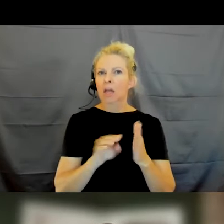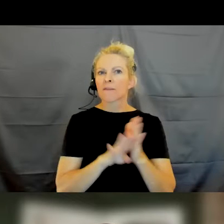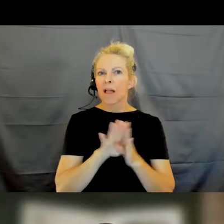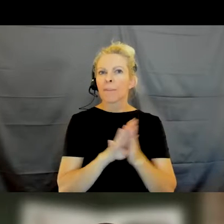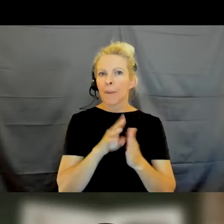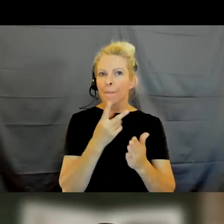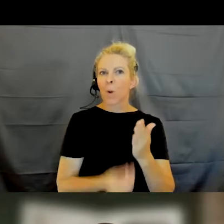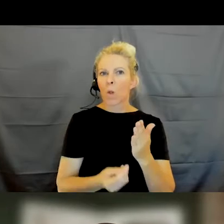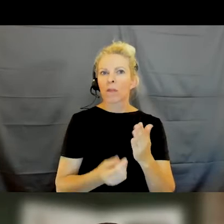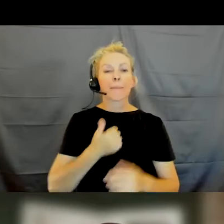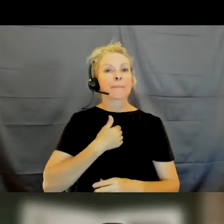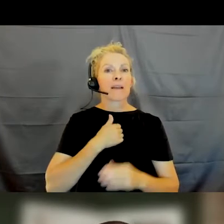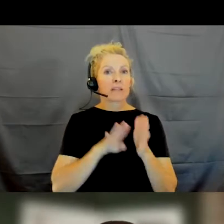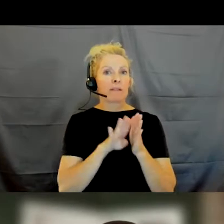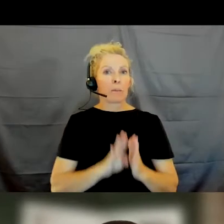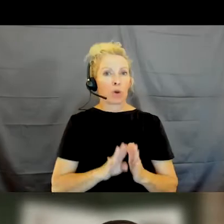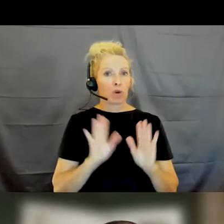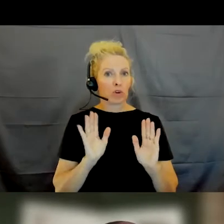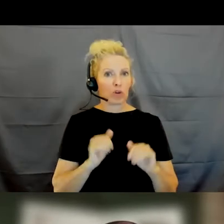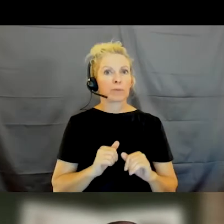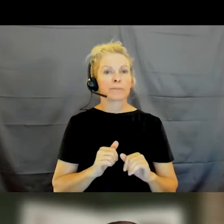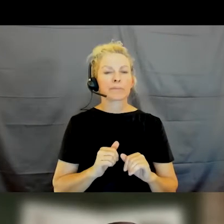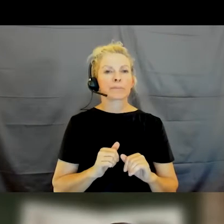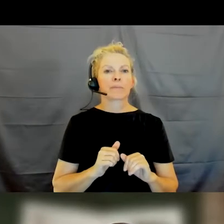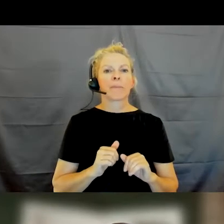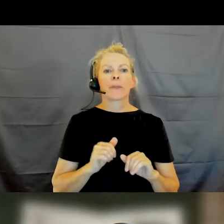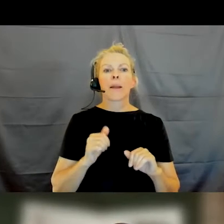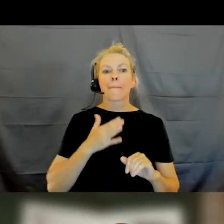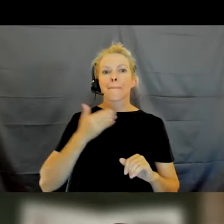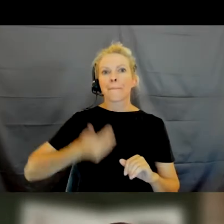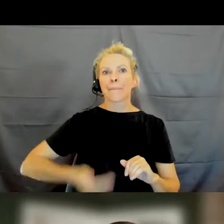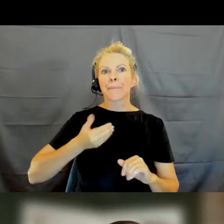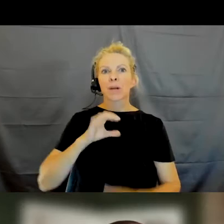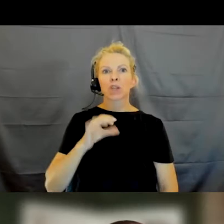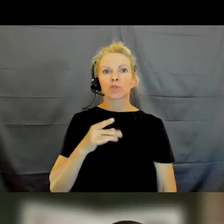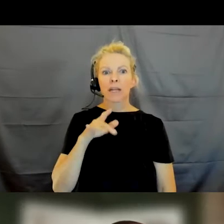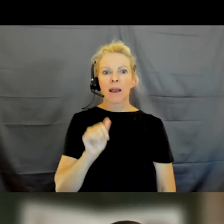developer, primarily, but I am Christina Adams. I am a senior digital accessibility engineer at